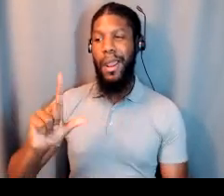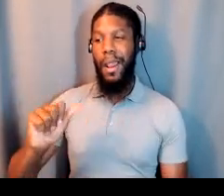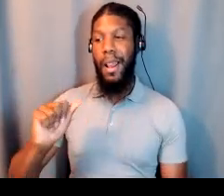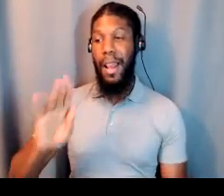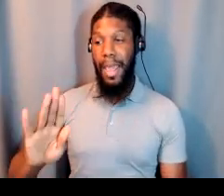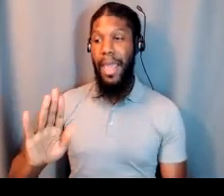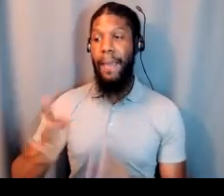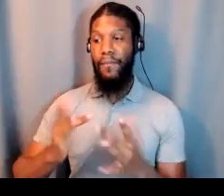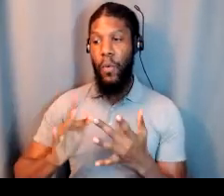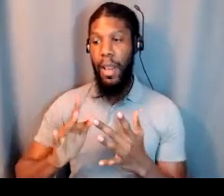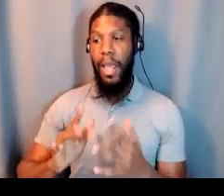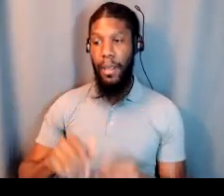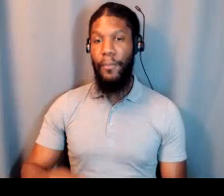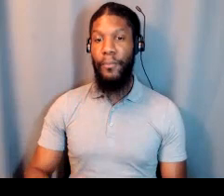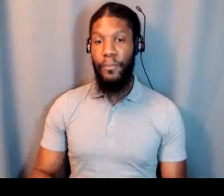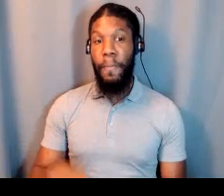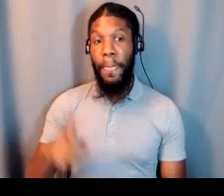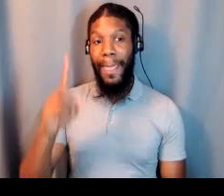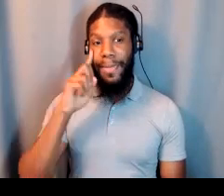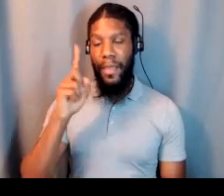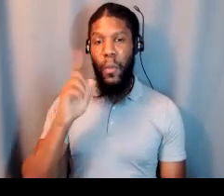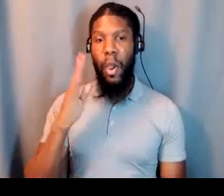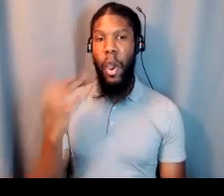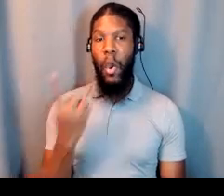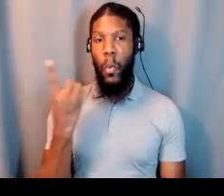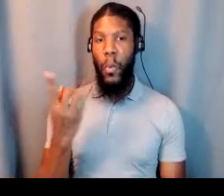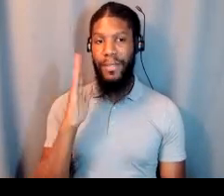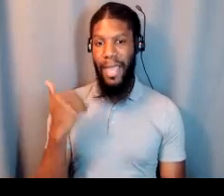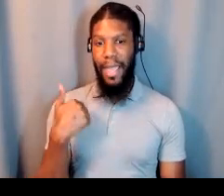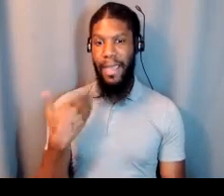but I do think that there will always be students